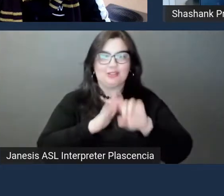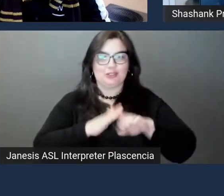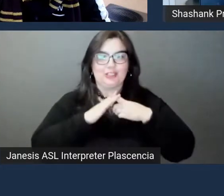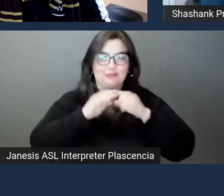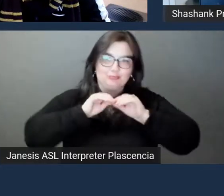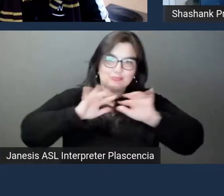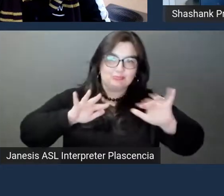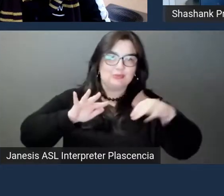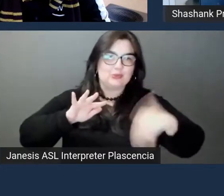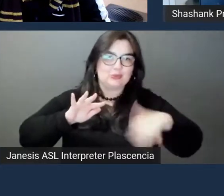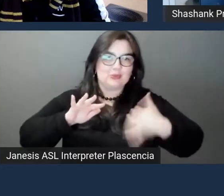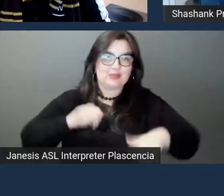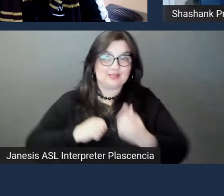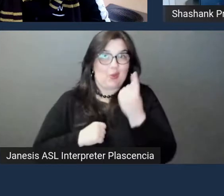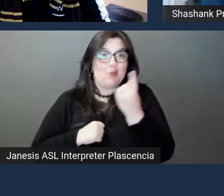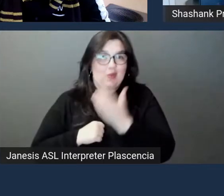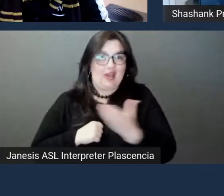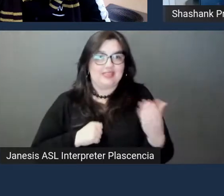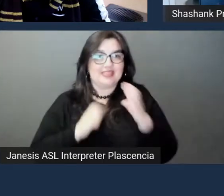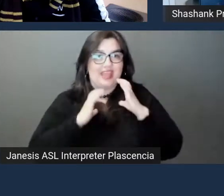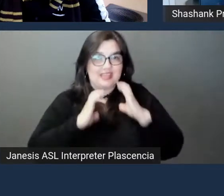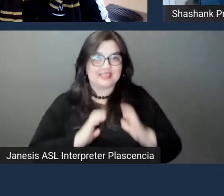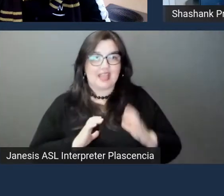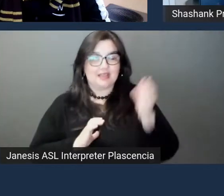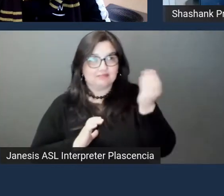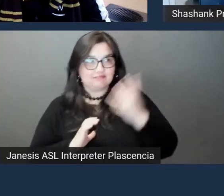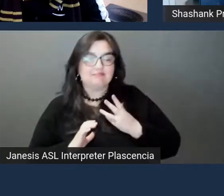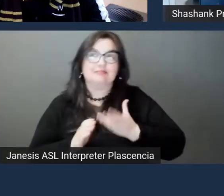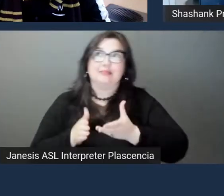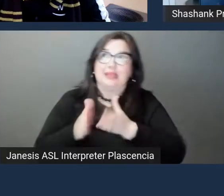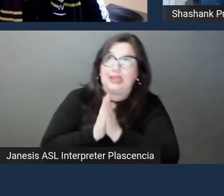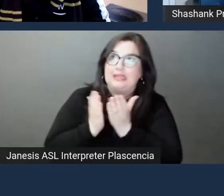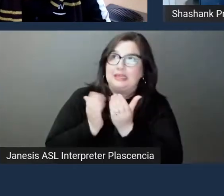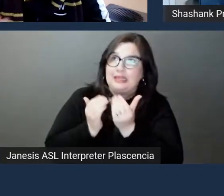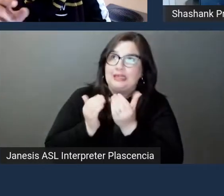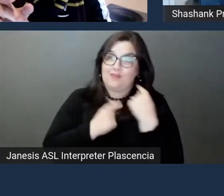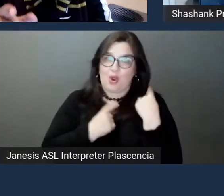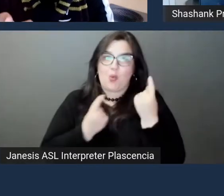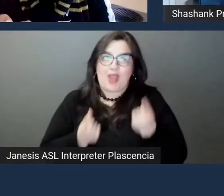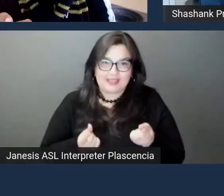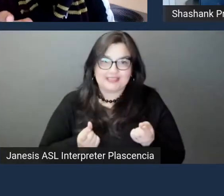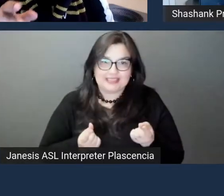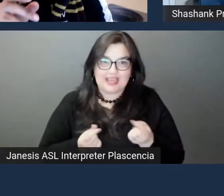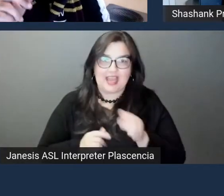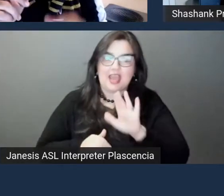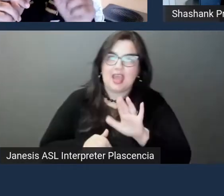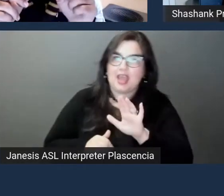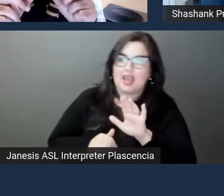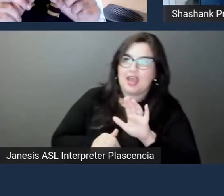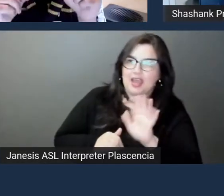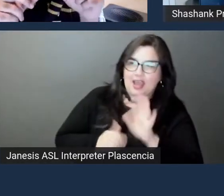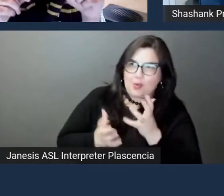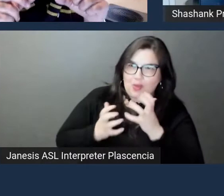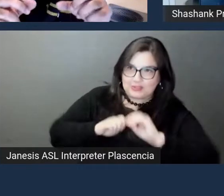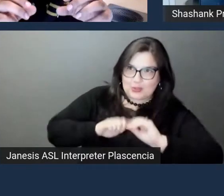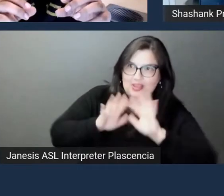that's one of the things that customer has been asking for a while now. So just to clarify on that. So we have customers who have issues